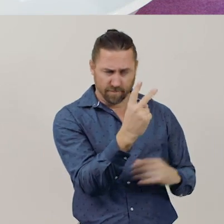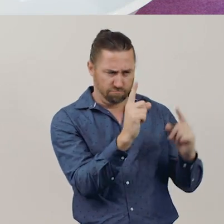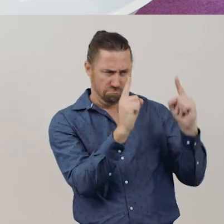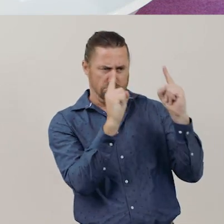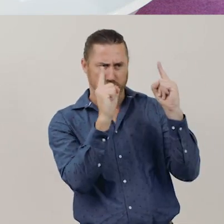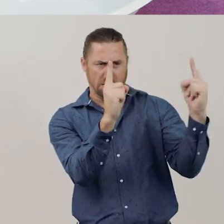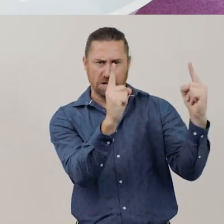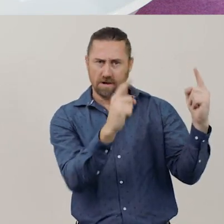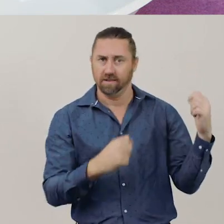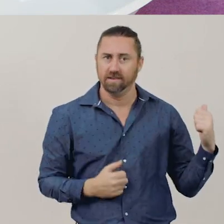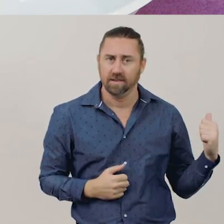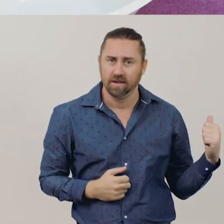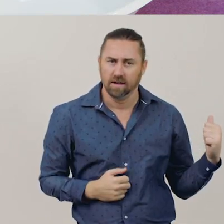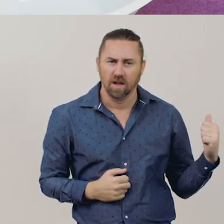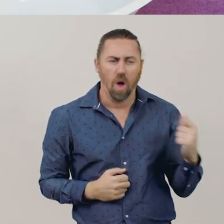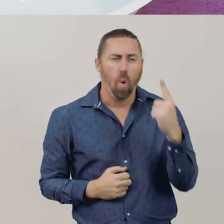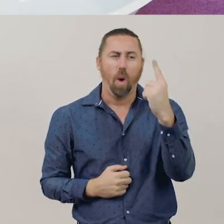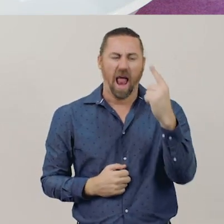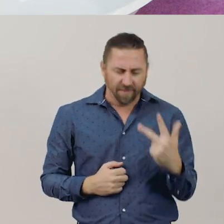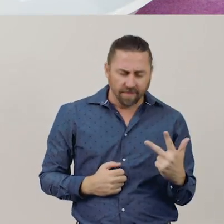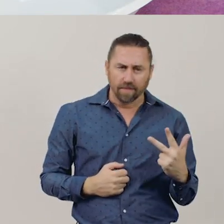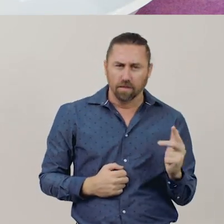and one eighth is the smallest.